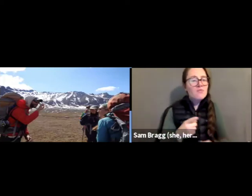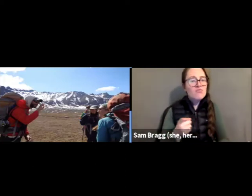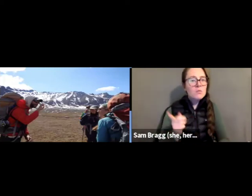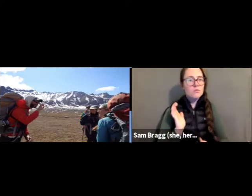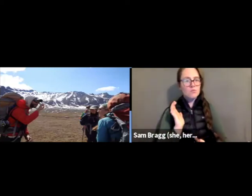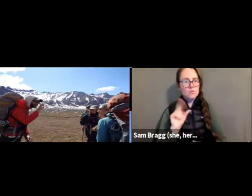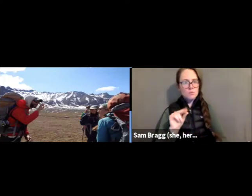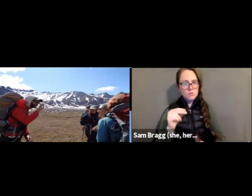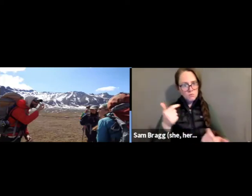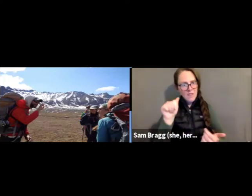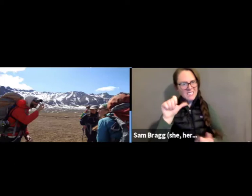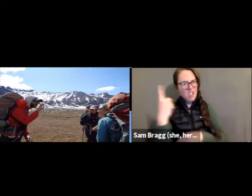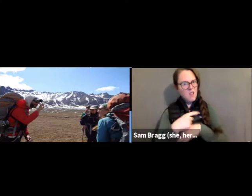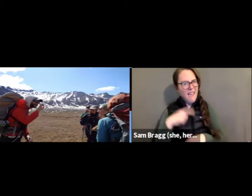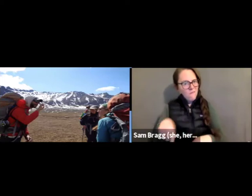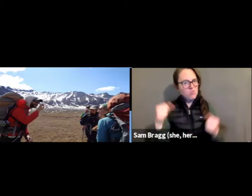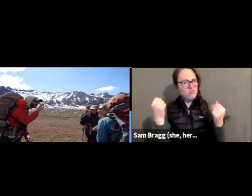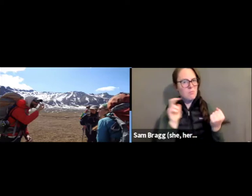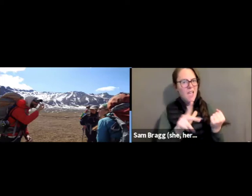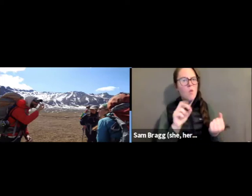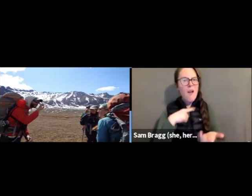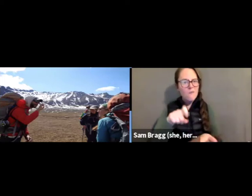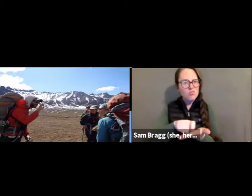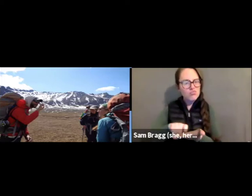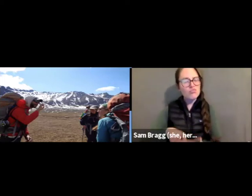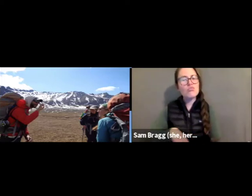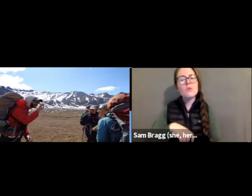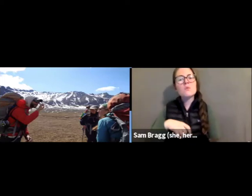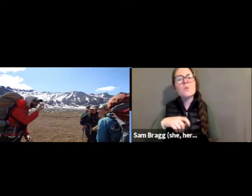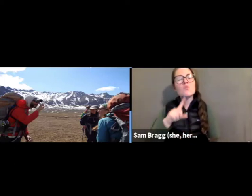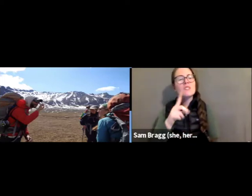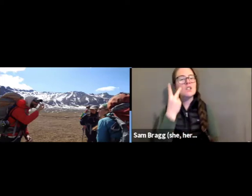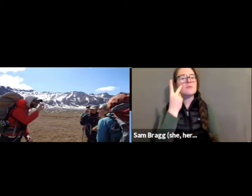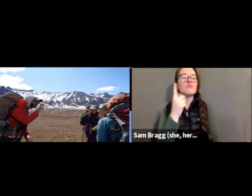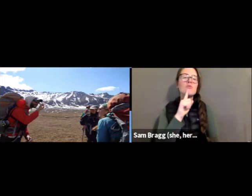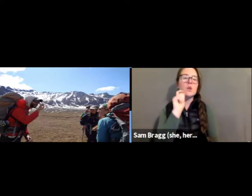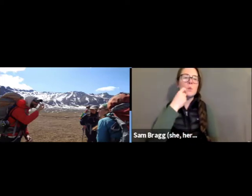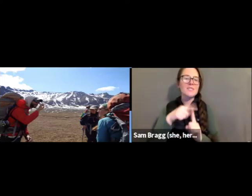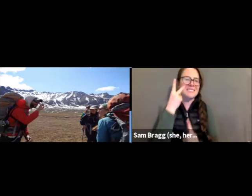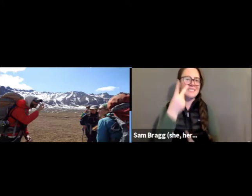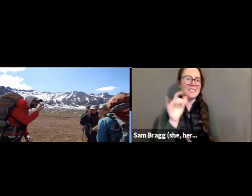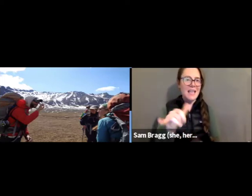so she that teacher stuck with asl during our asl day and she they didn't revert back